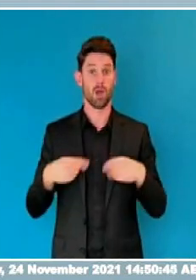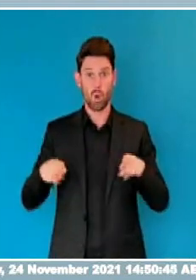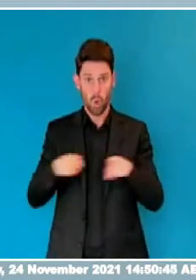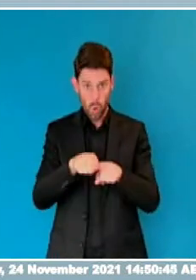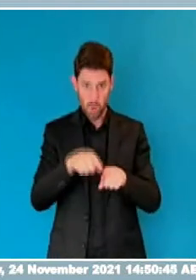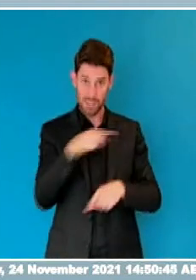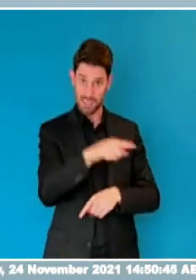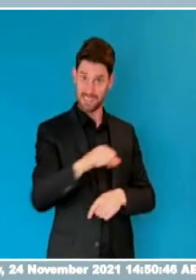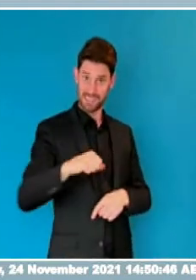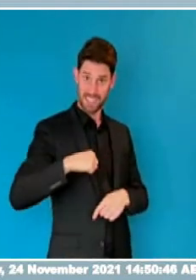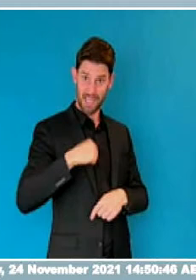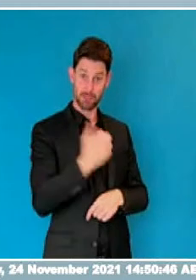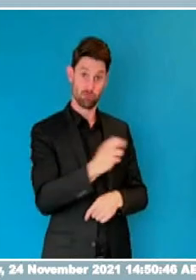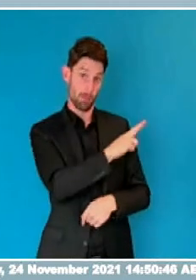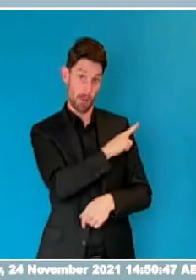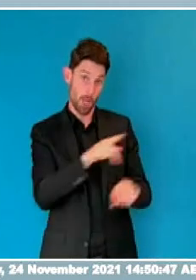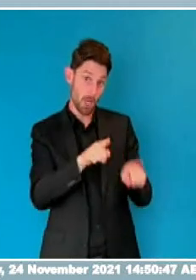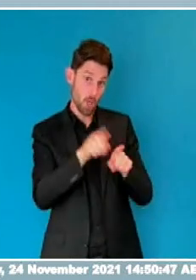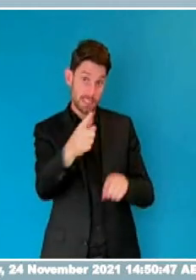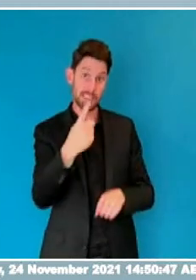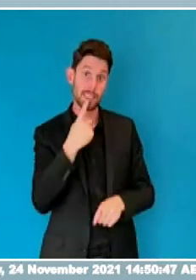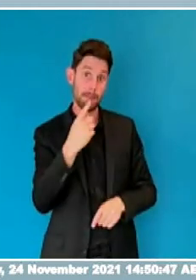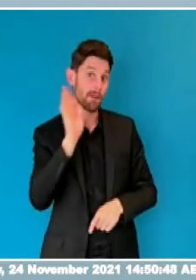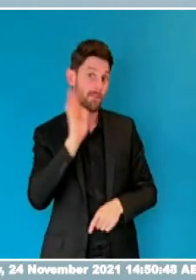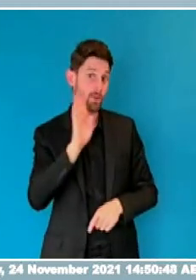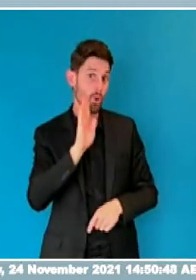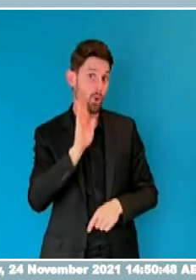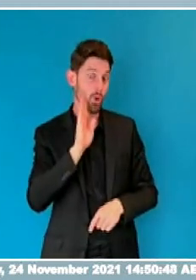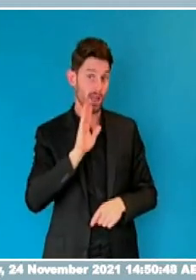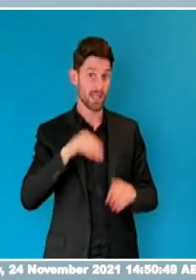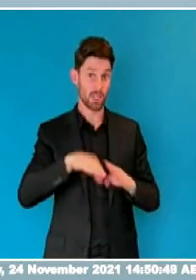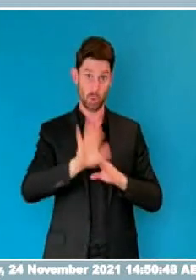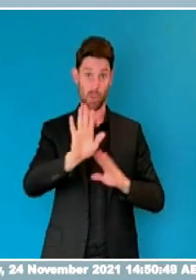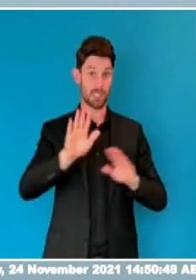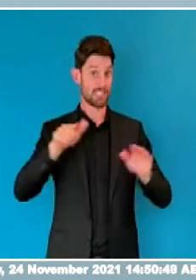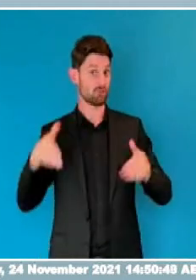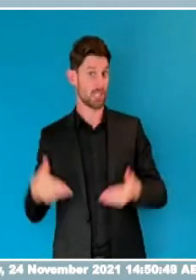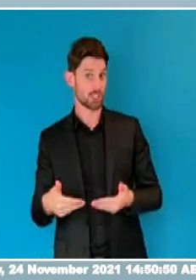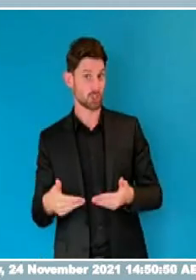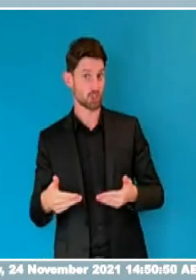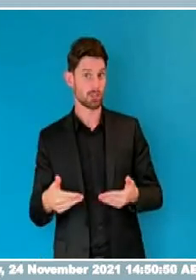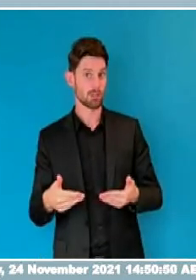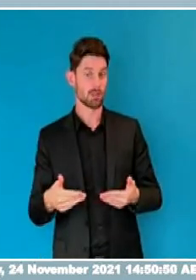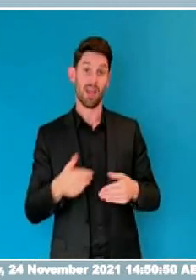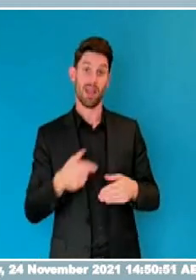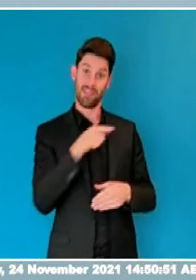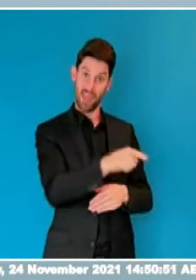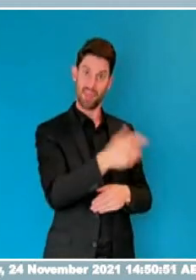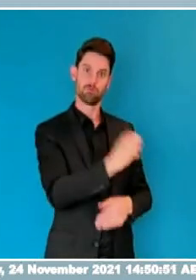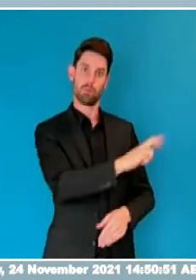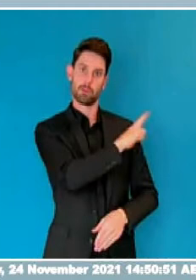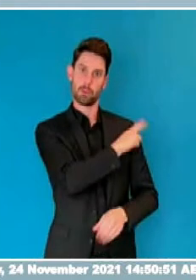obligation, as you rightly mentioned at the beginning of your introduction, to also keep themselves and the others around them safe as well.